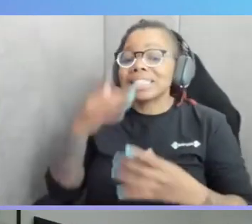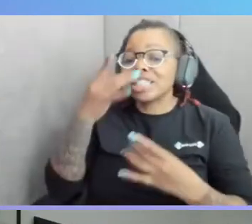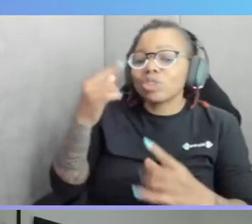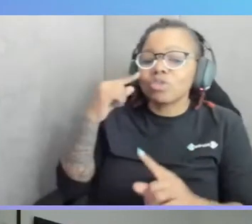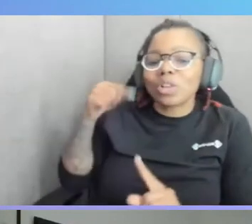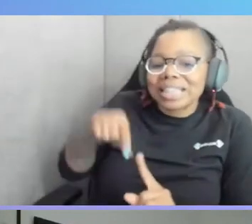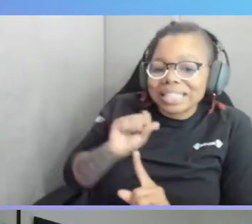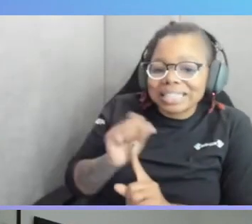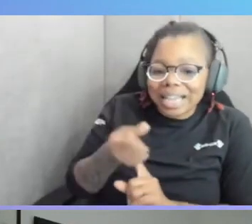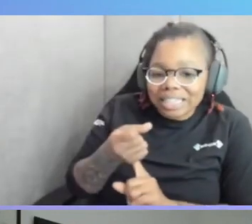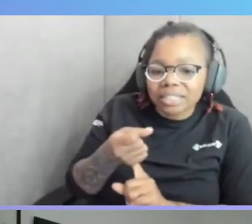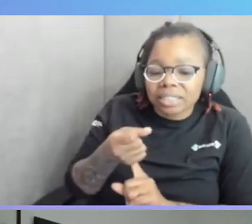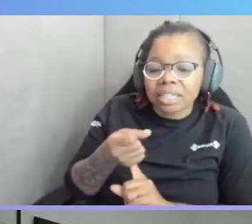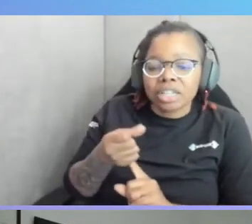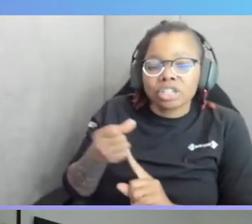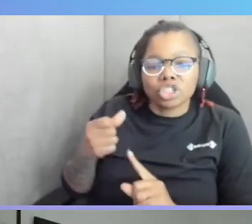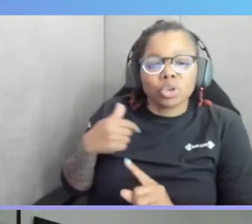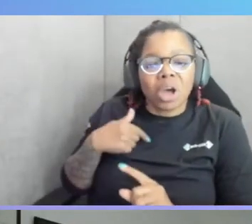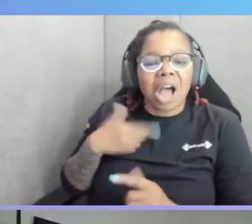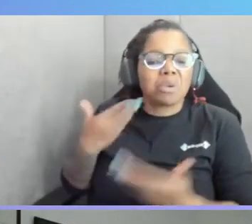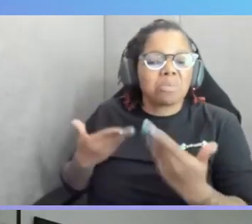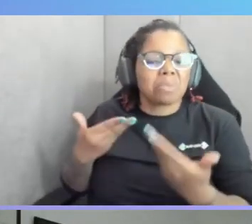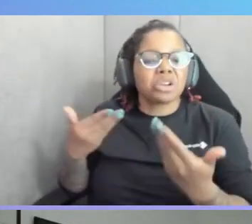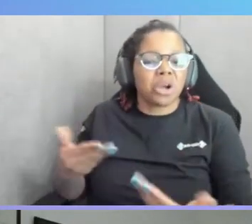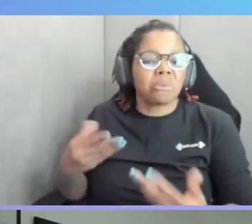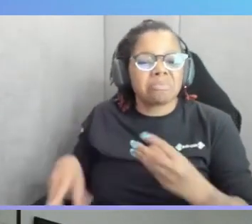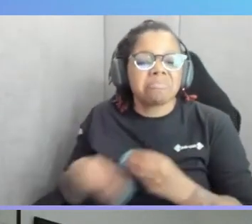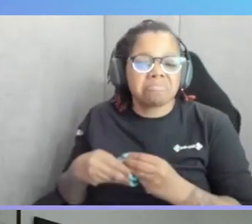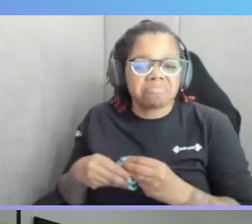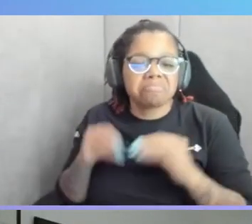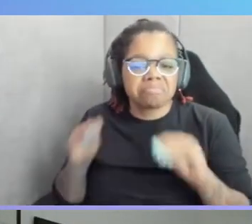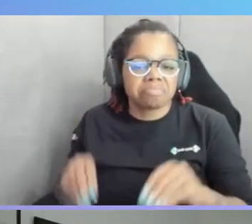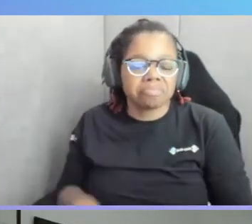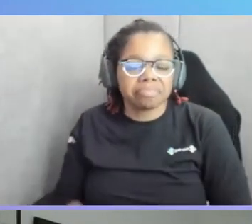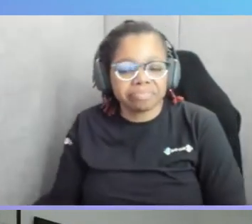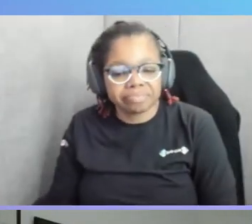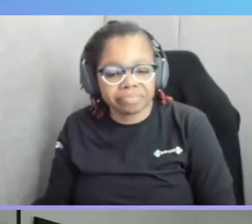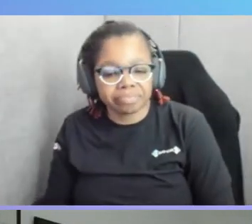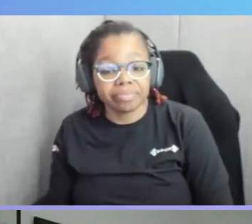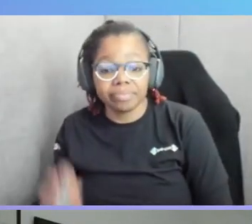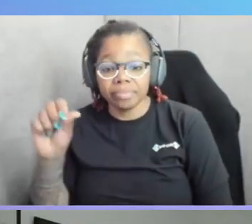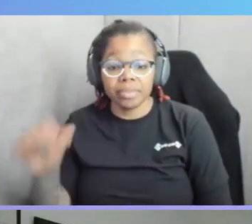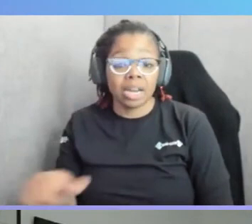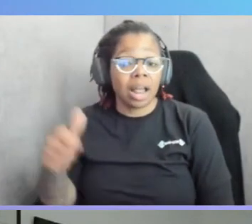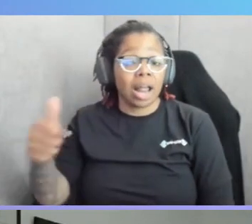would probably go ahead and put it in another factor that seemed